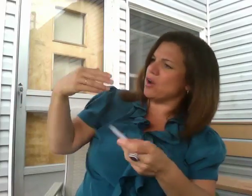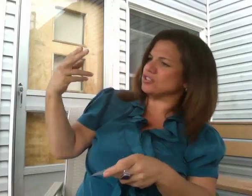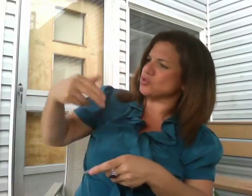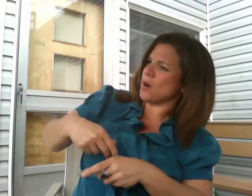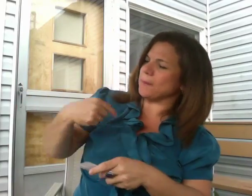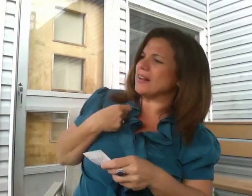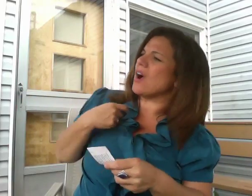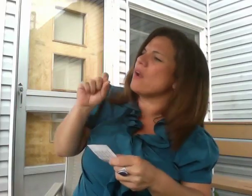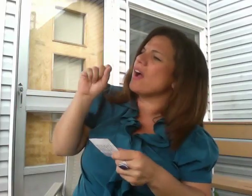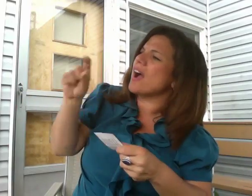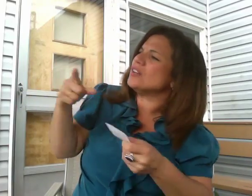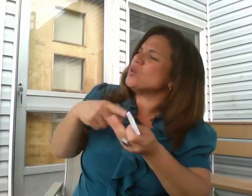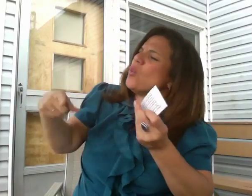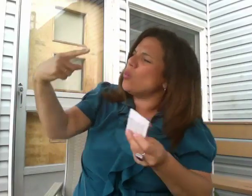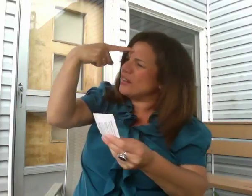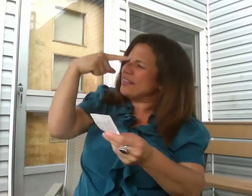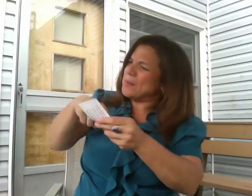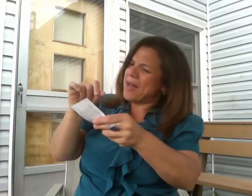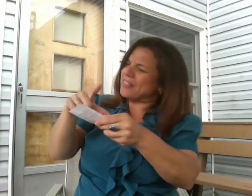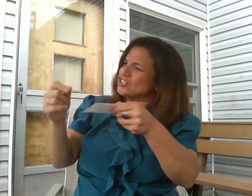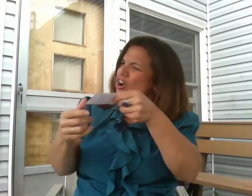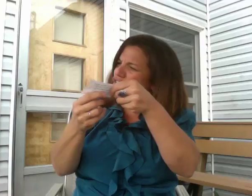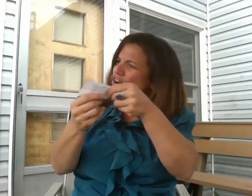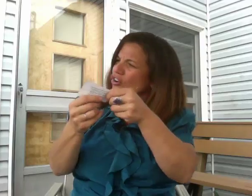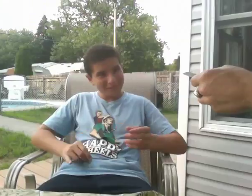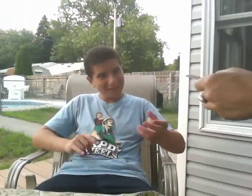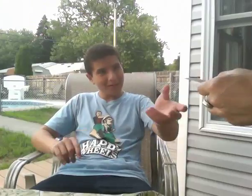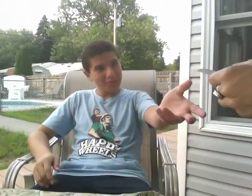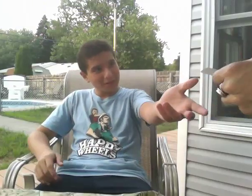Hey, A.V., come on and join me. I want to ask you what do you think about this card?